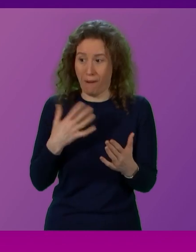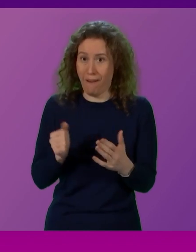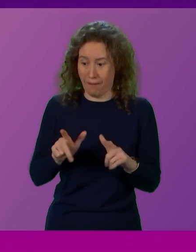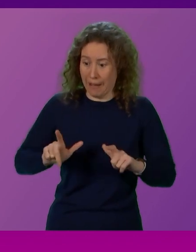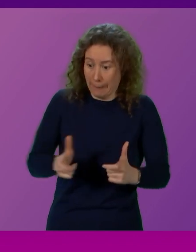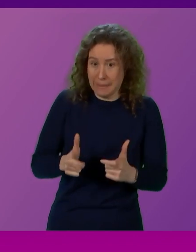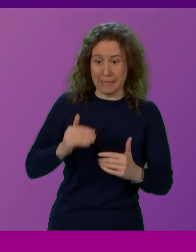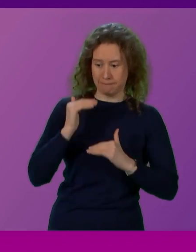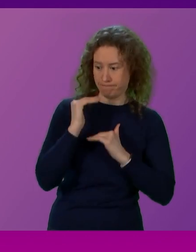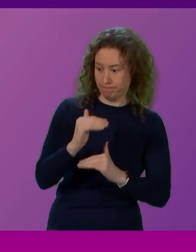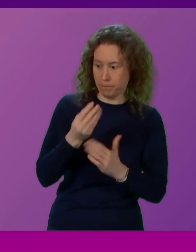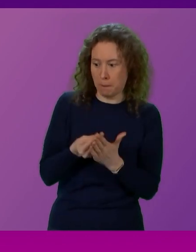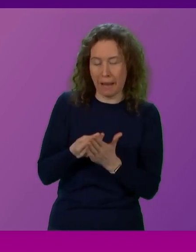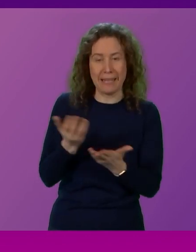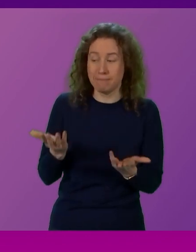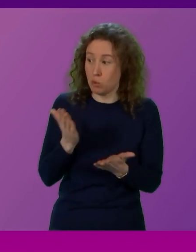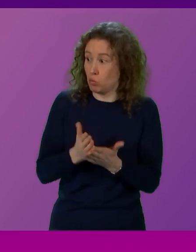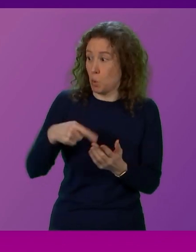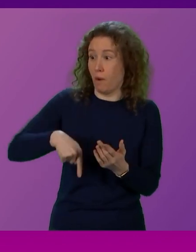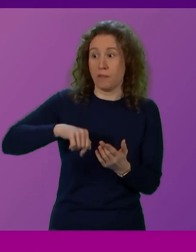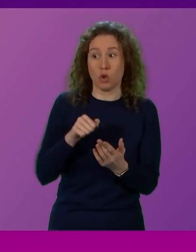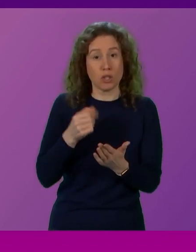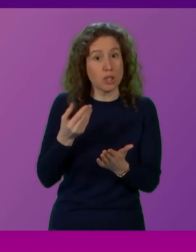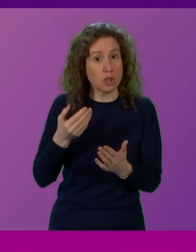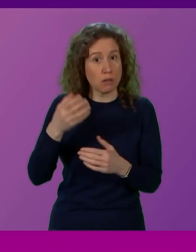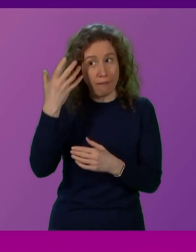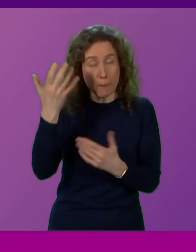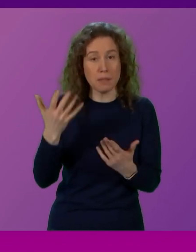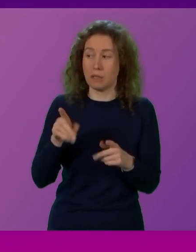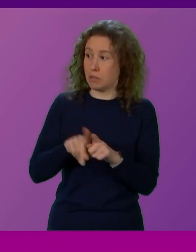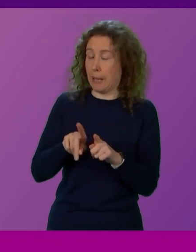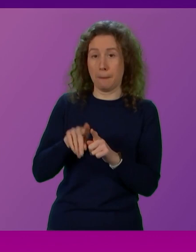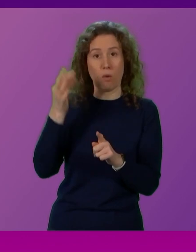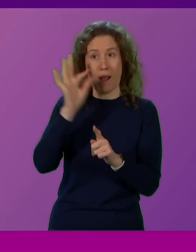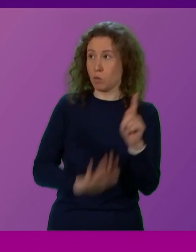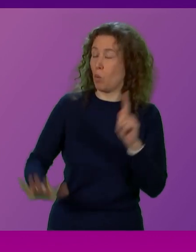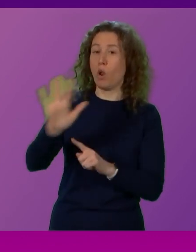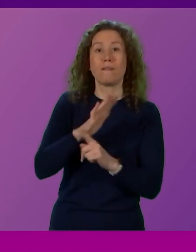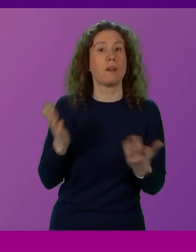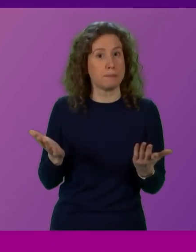That is true of the Scottish Government, and it is absolutely true of councils across our country.